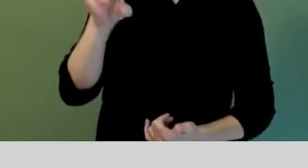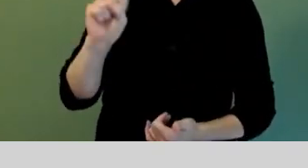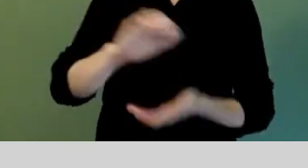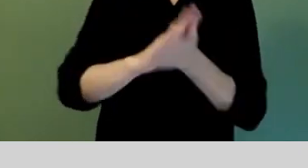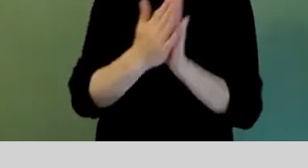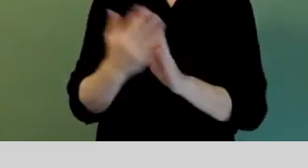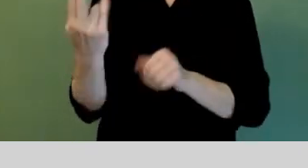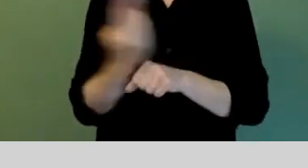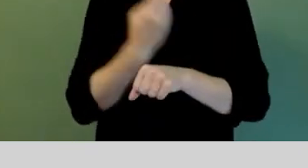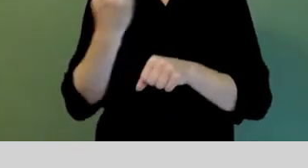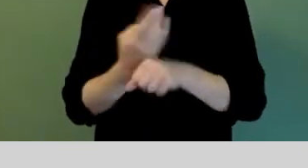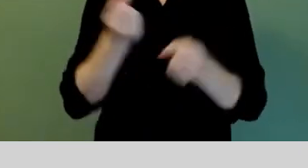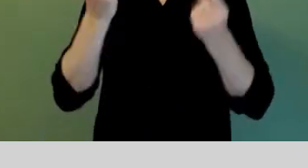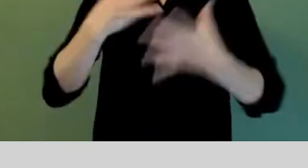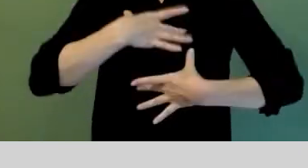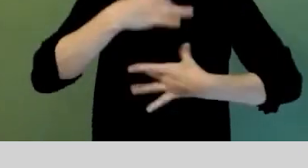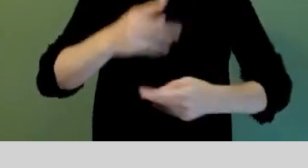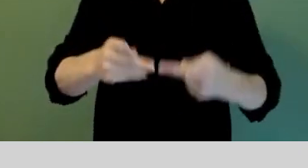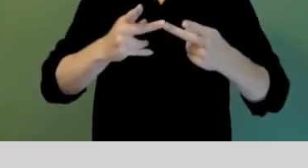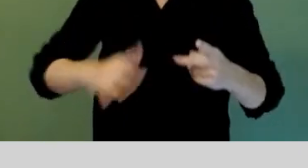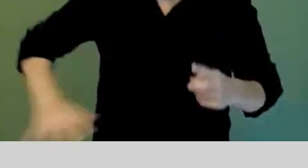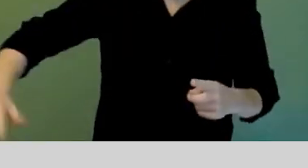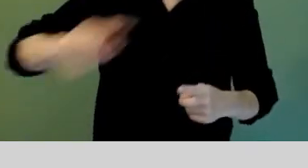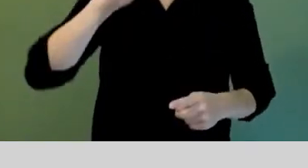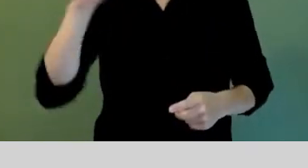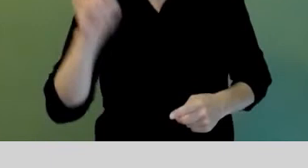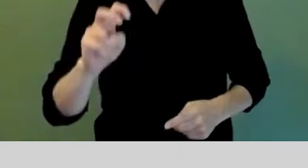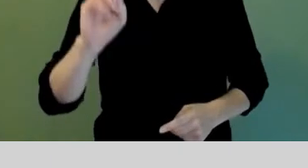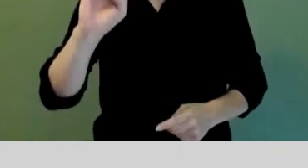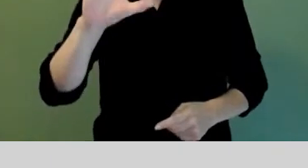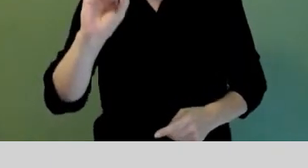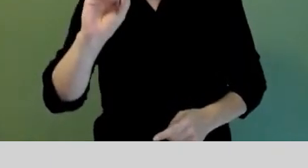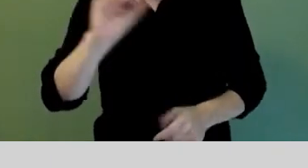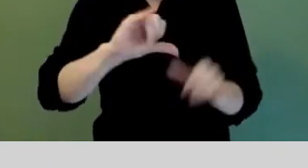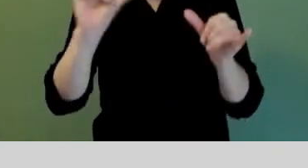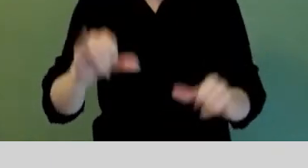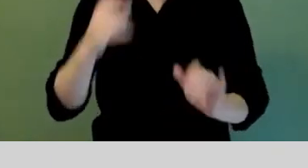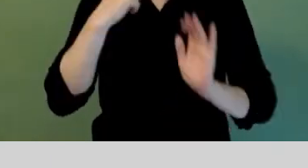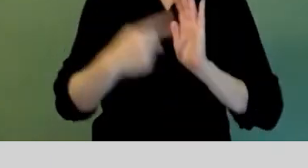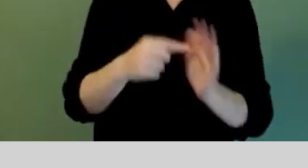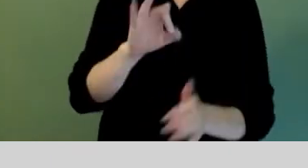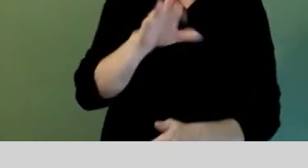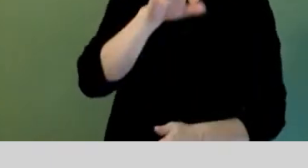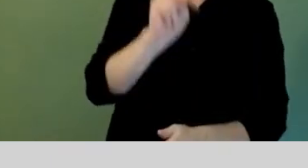throughout the Python ecosystem. For example, the functools module and the standard libraries is full of decorators